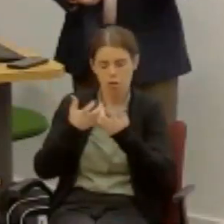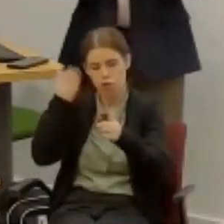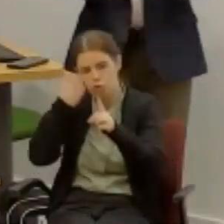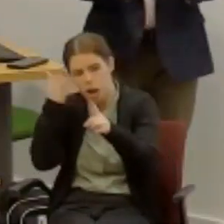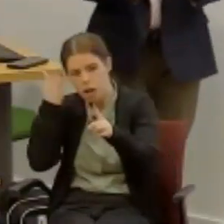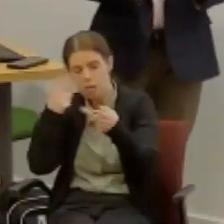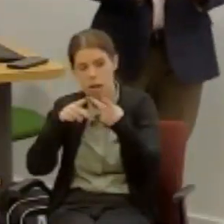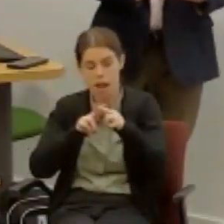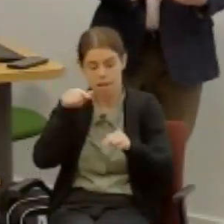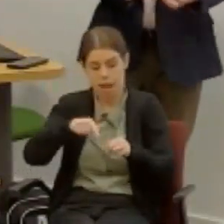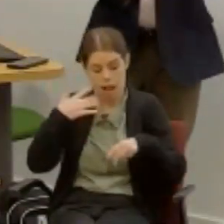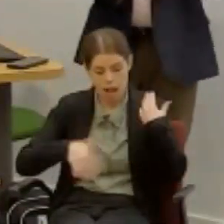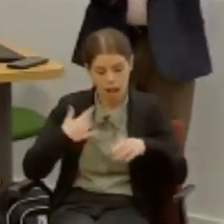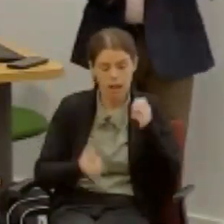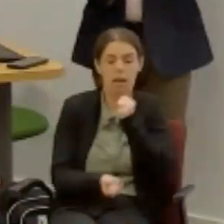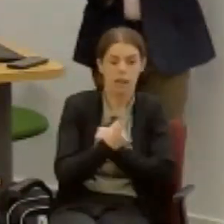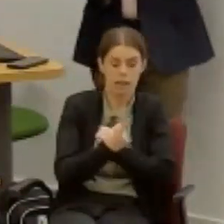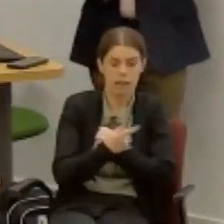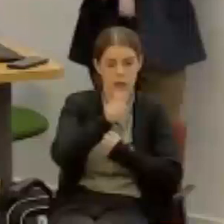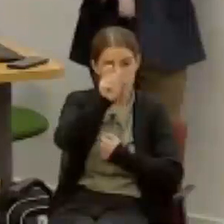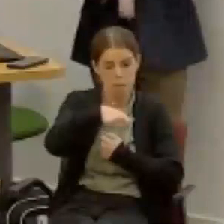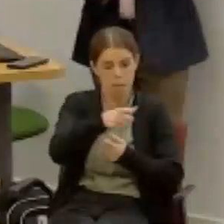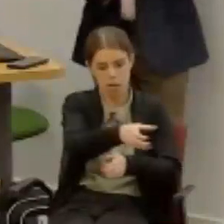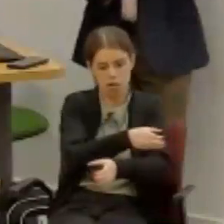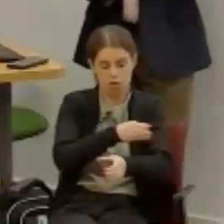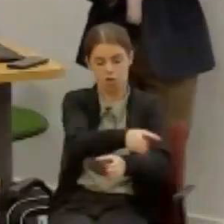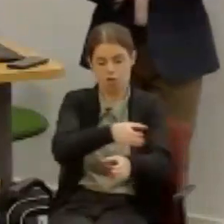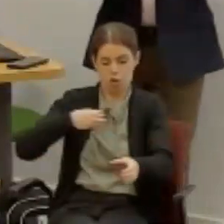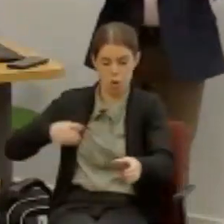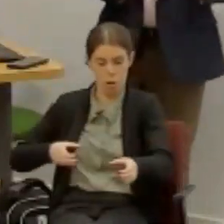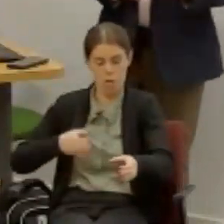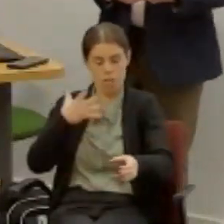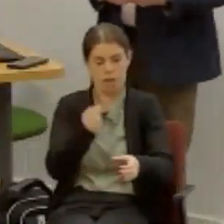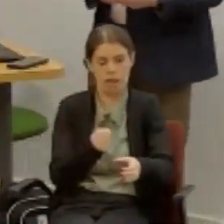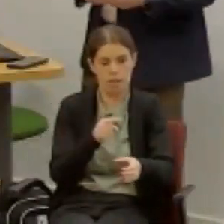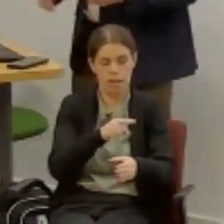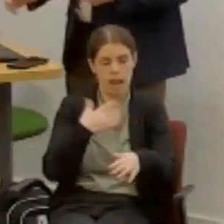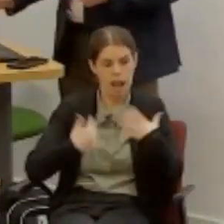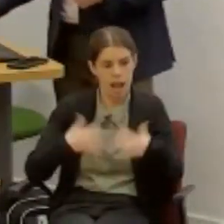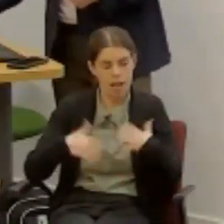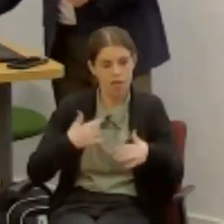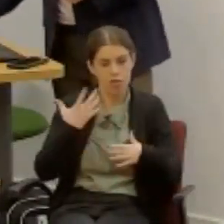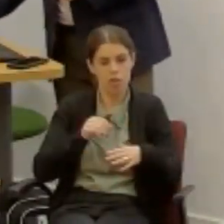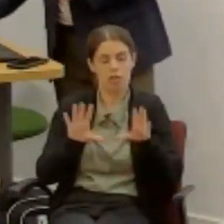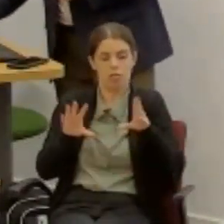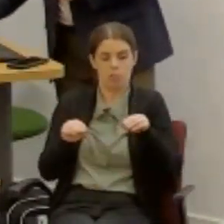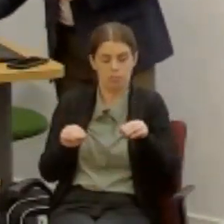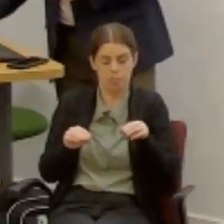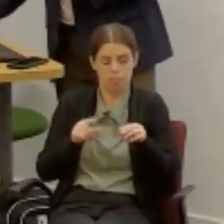So, if the injury happens, there's a removed from the risk of catastrophic engineer, perhaps, for the problems is finished. We also get cool T-shirts.